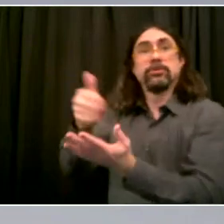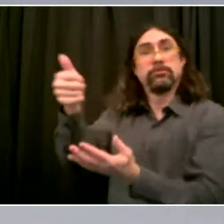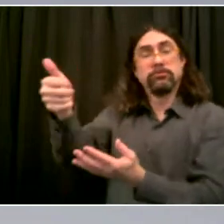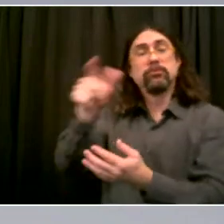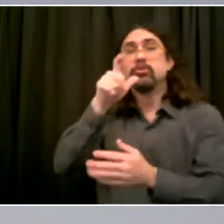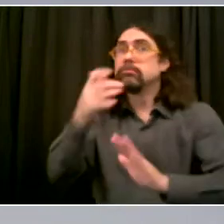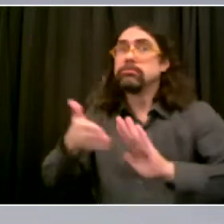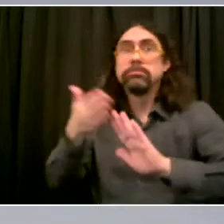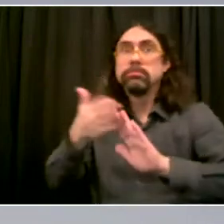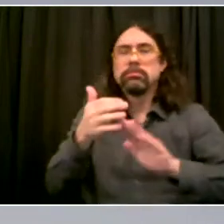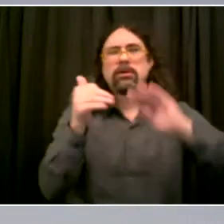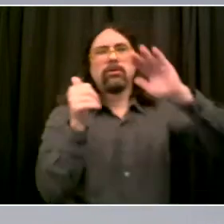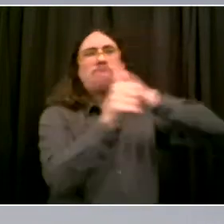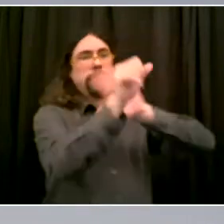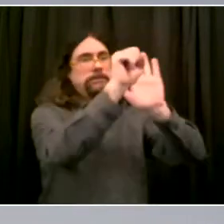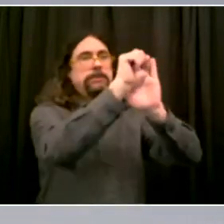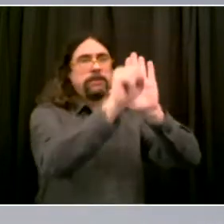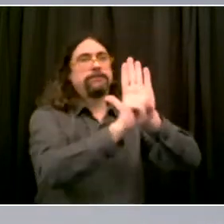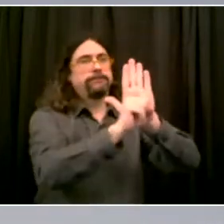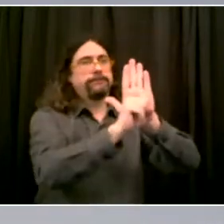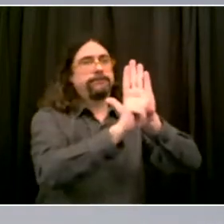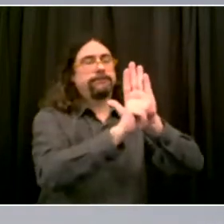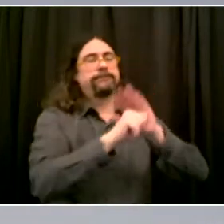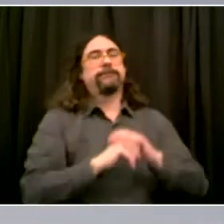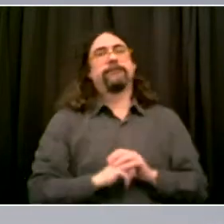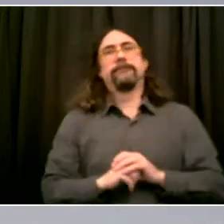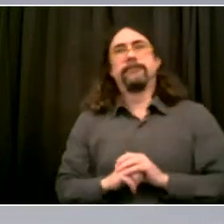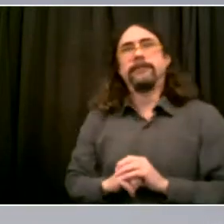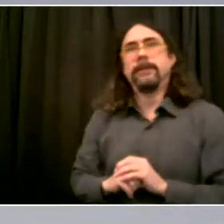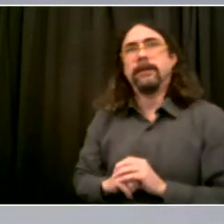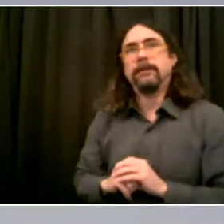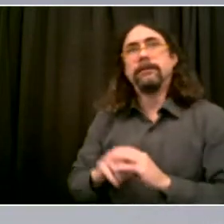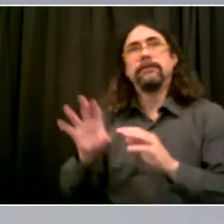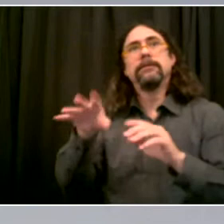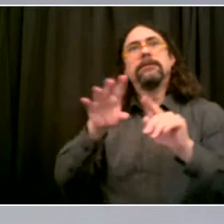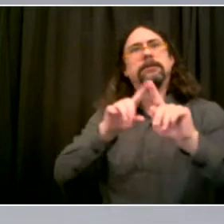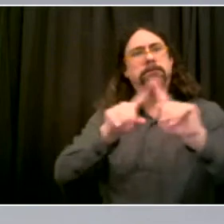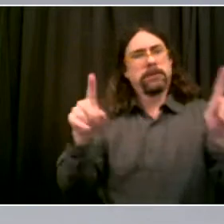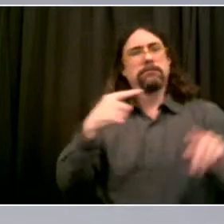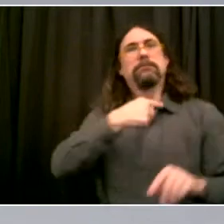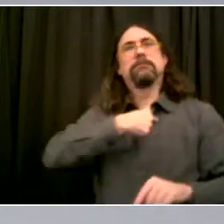THEY ARE LOOKING AT HOW THEY CAN REALLY MAKE SURE THEY